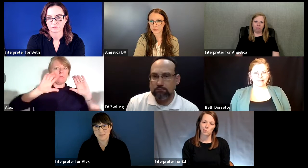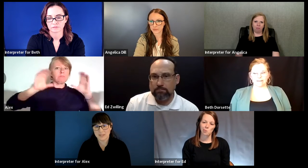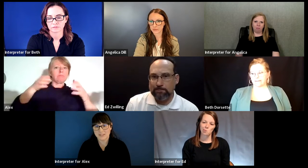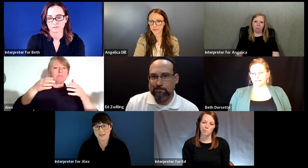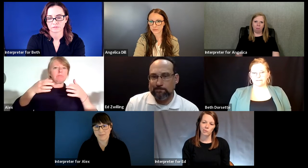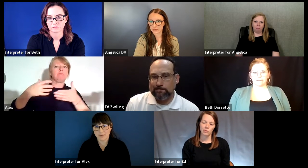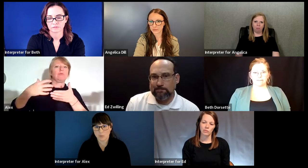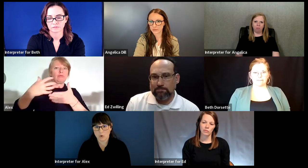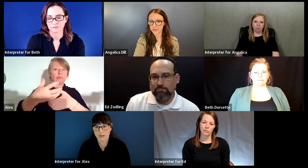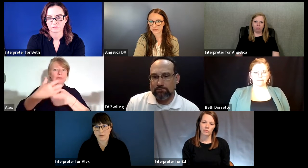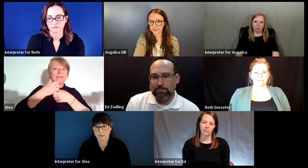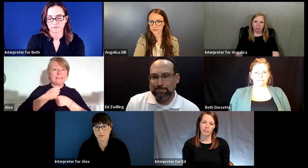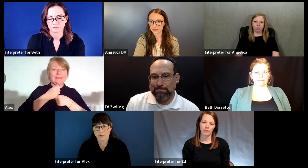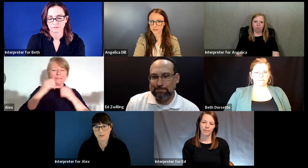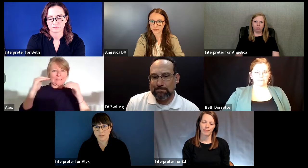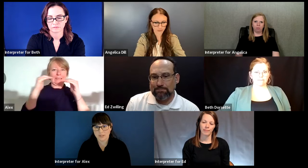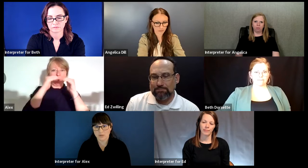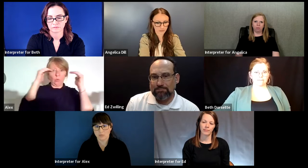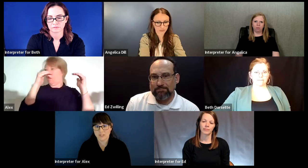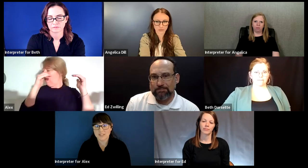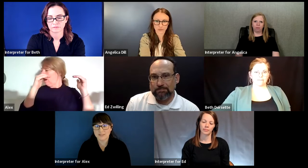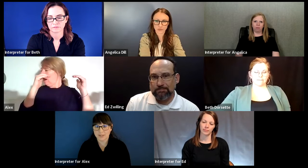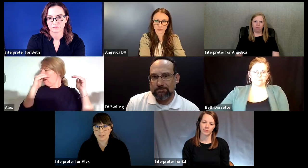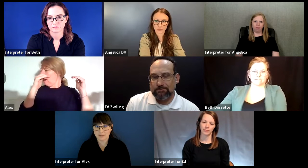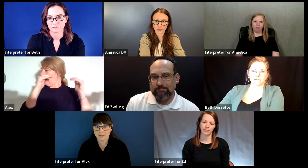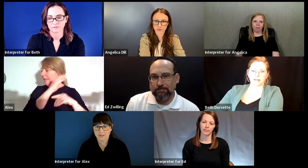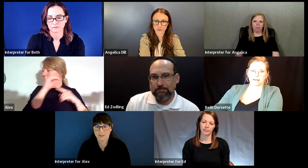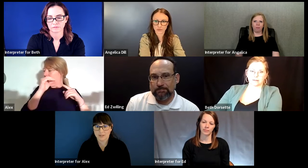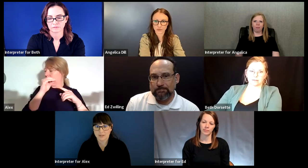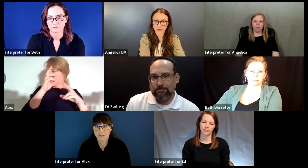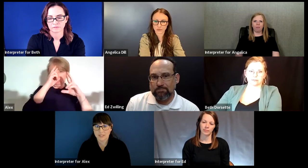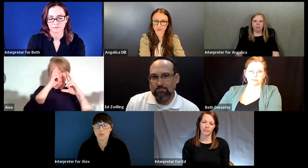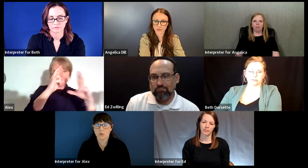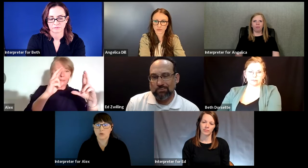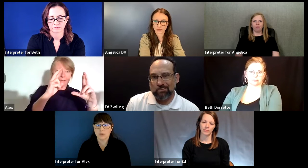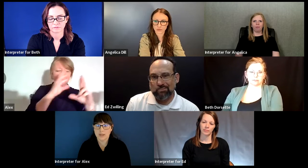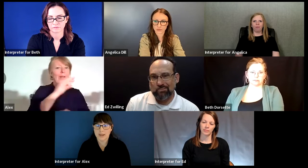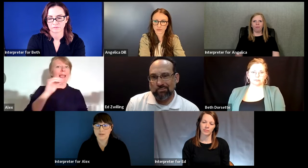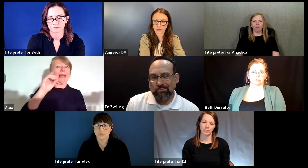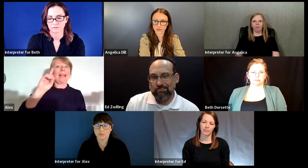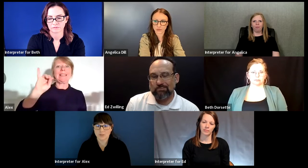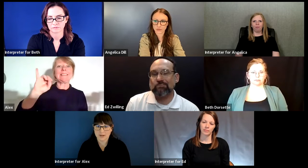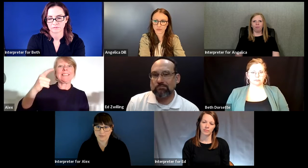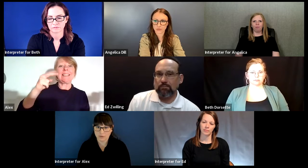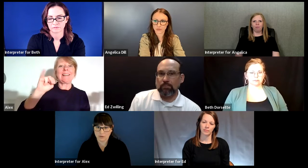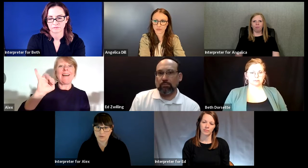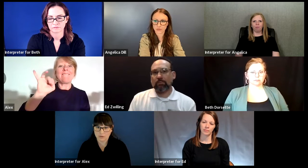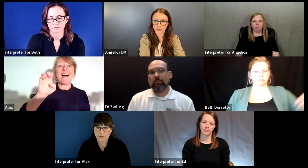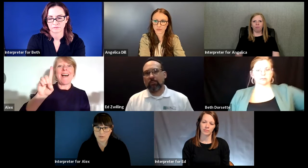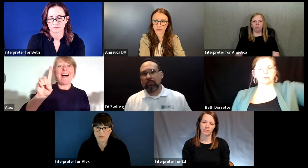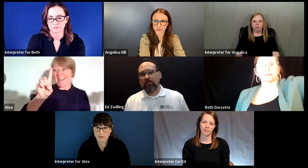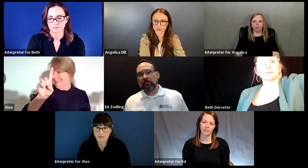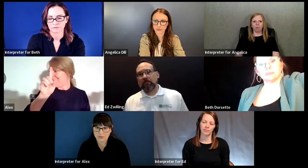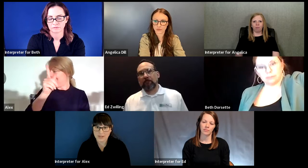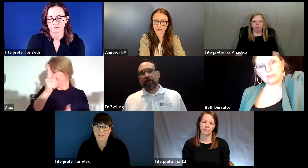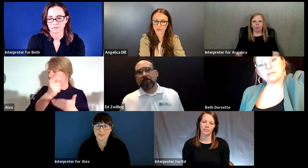It means that everyone is receiving equal and respectful and defined treatment.